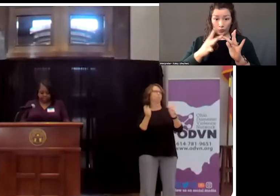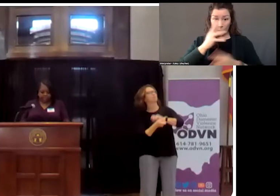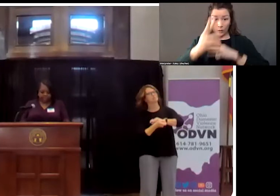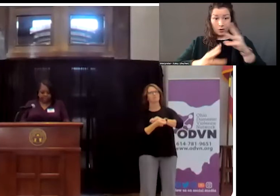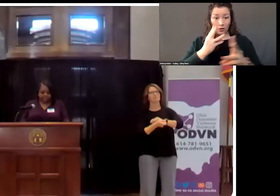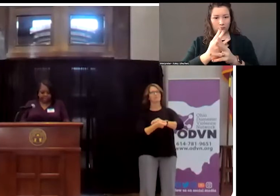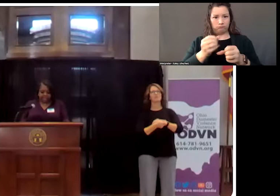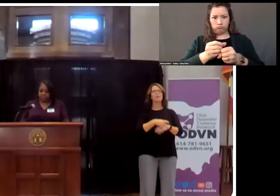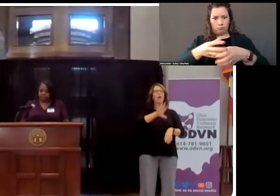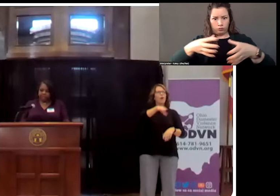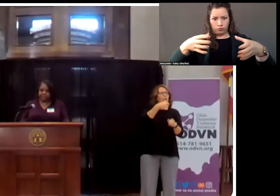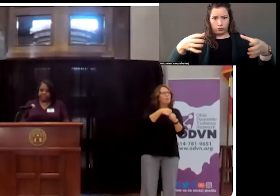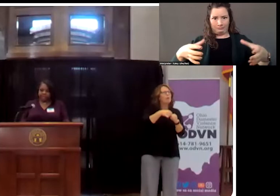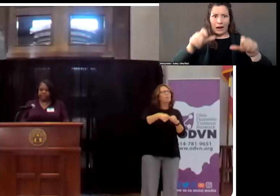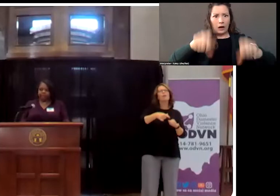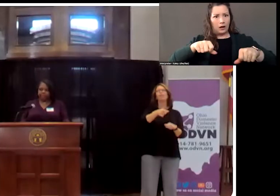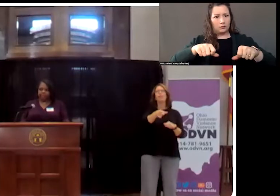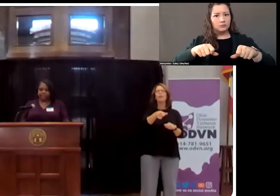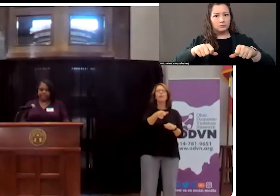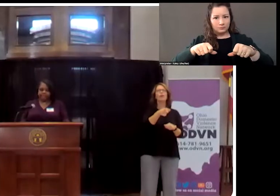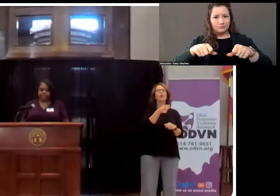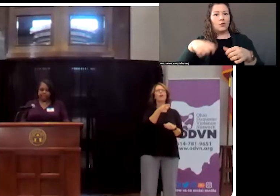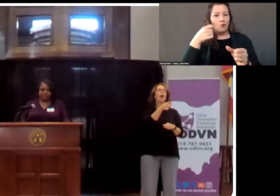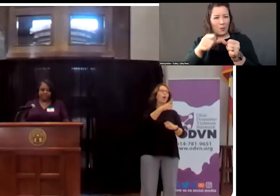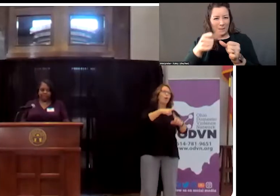Remember, being told you are muted while on Zoom